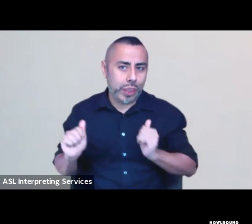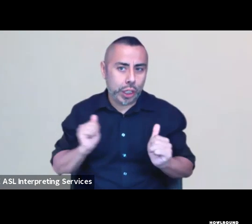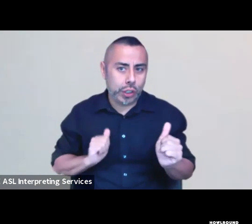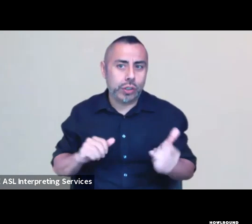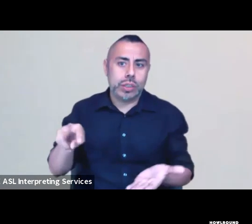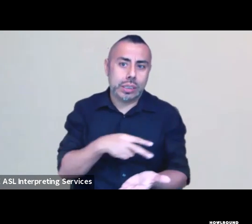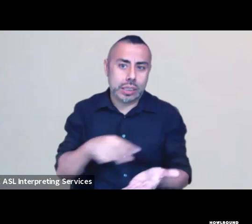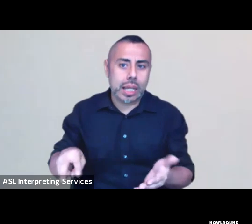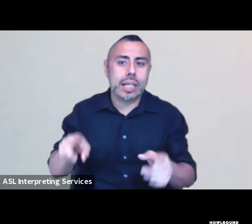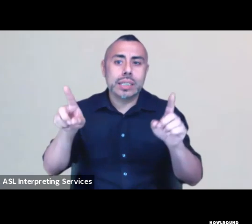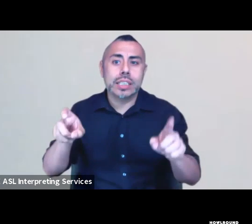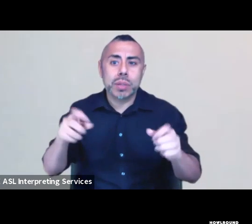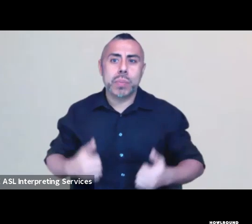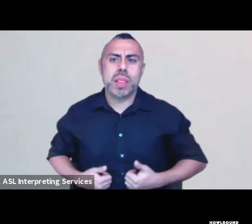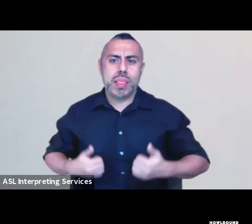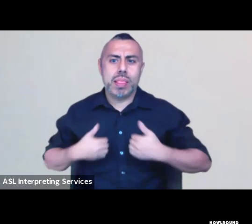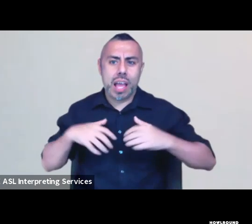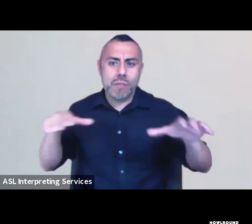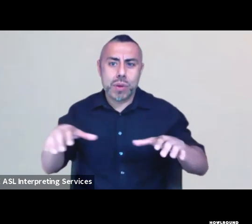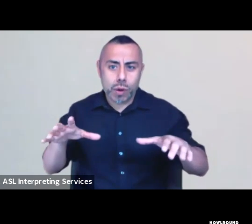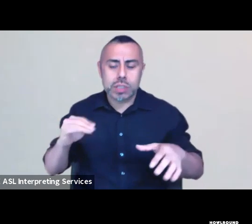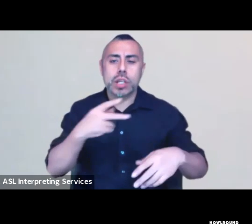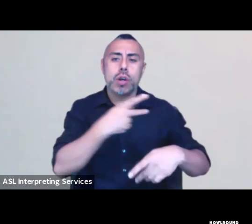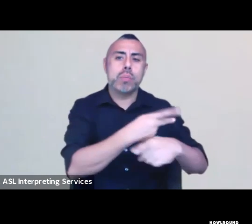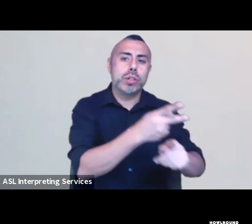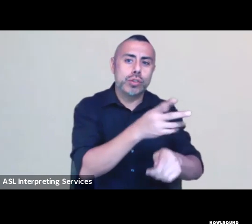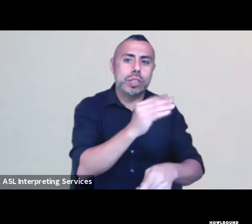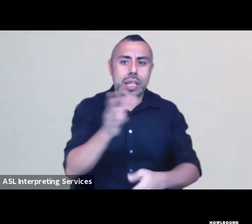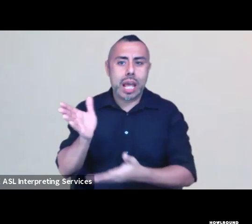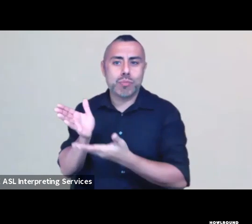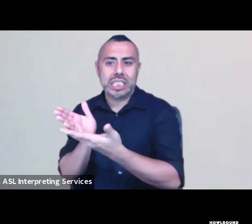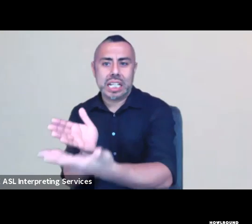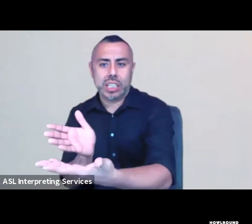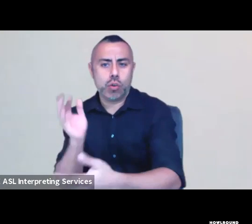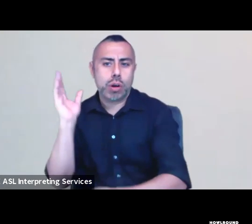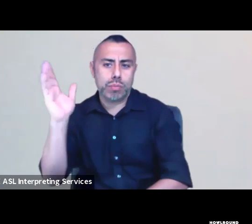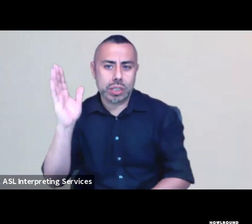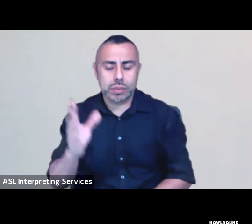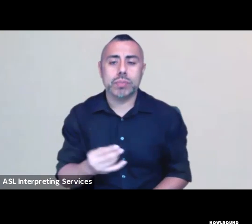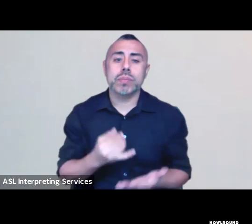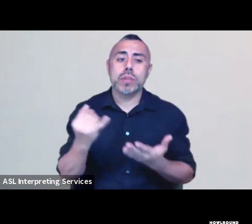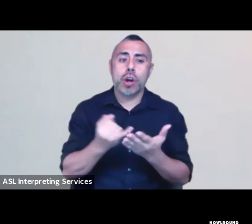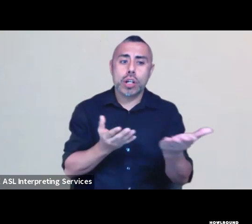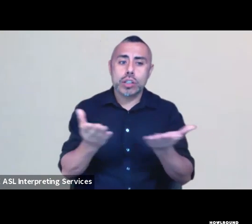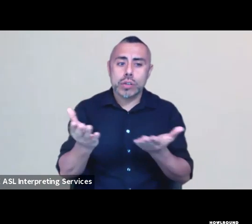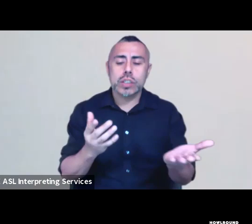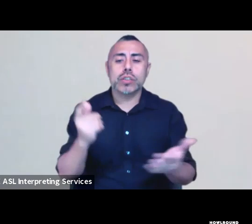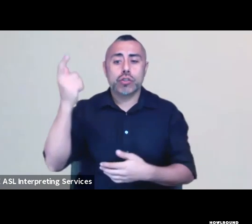producing and presenting. And in artist services, grantmaking, and professional development